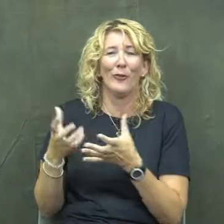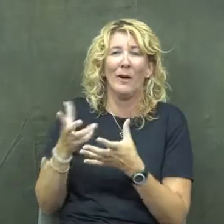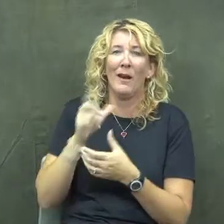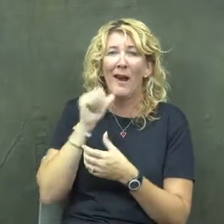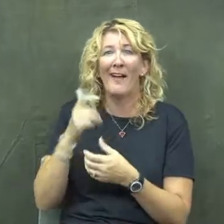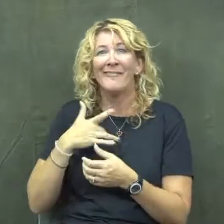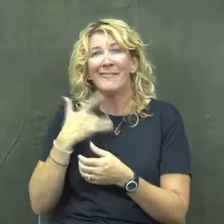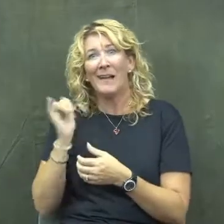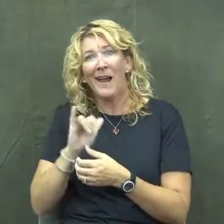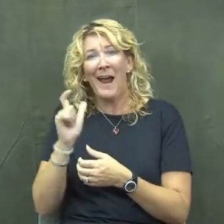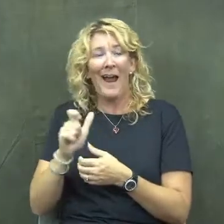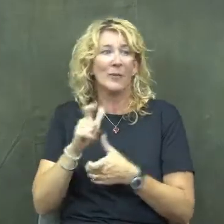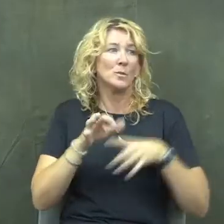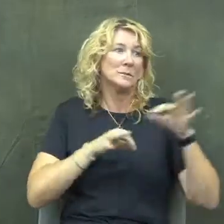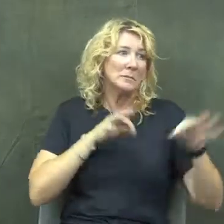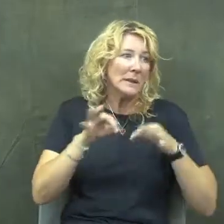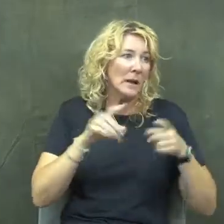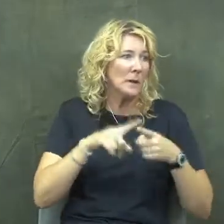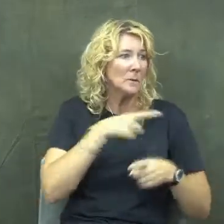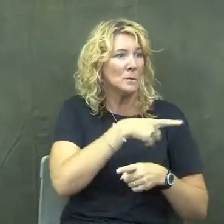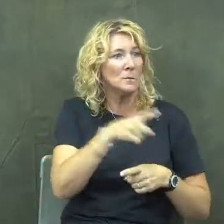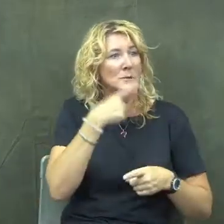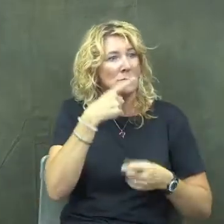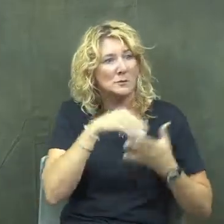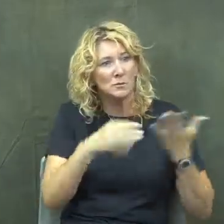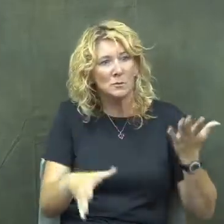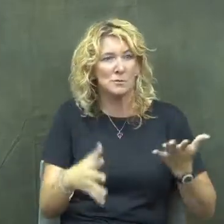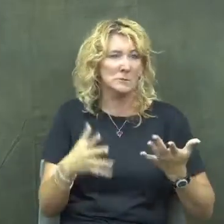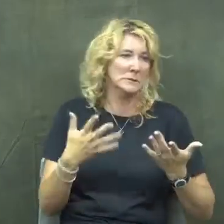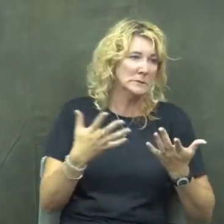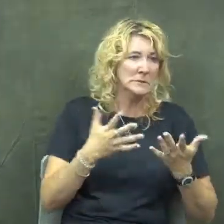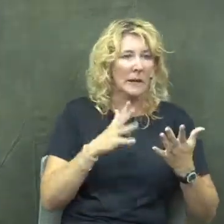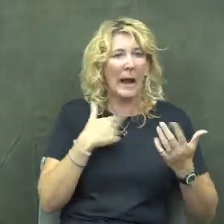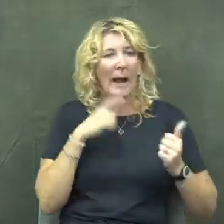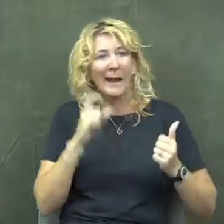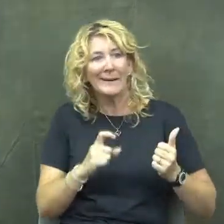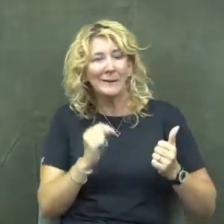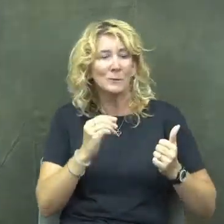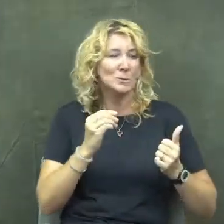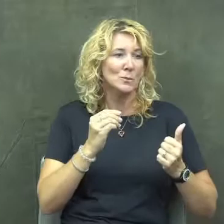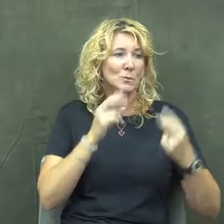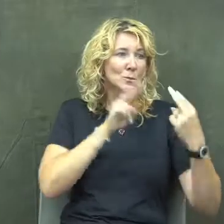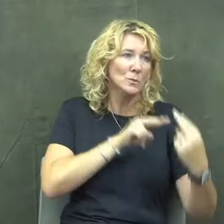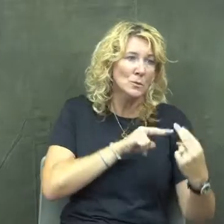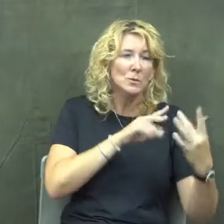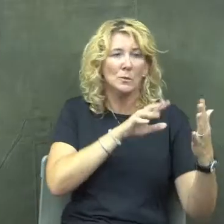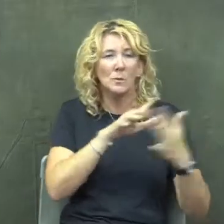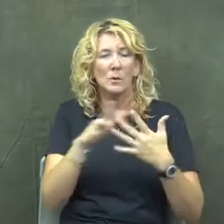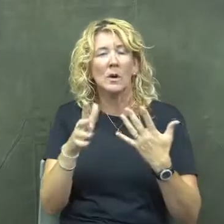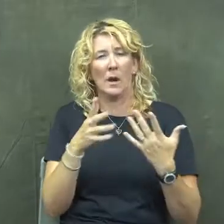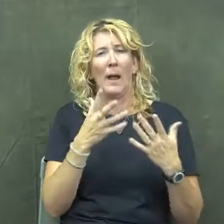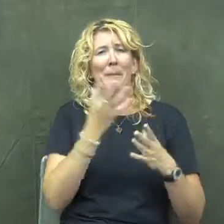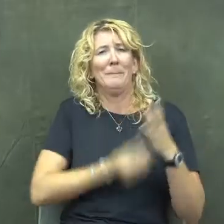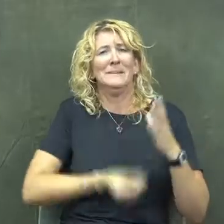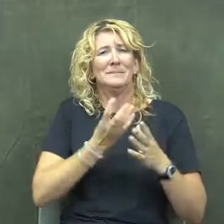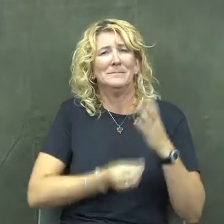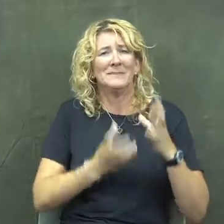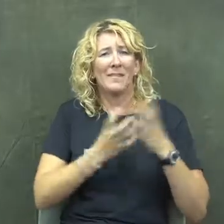than I did all of my hearing peers because I didn't have to explain what I needed. You need to look at me,